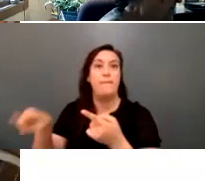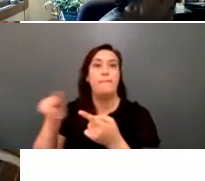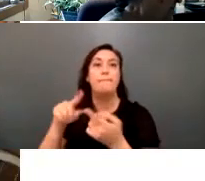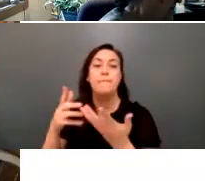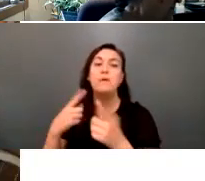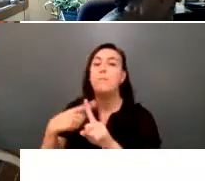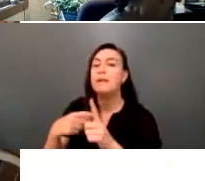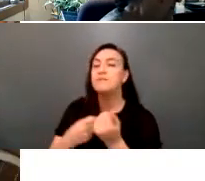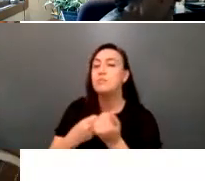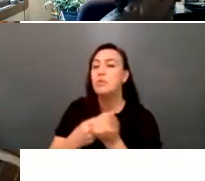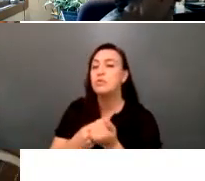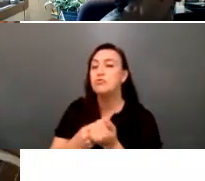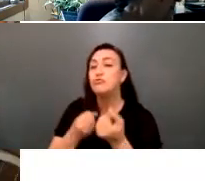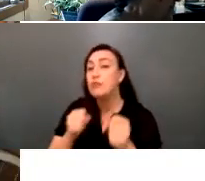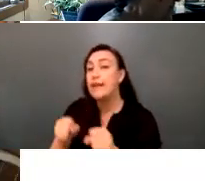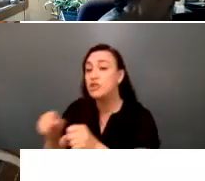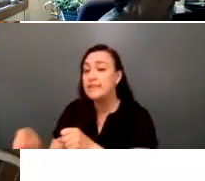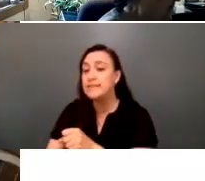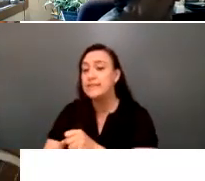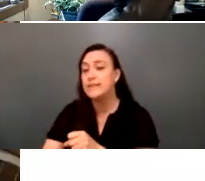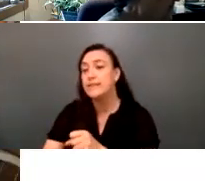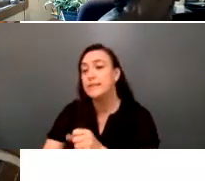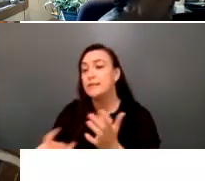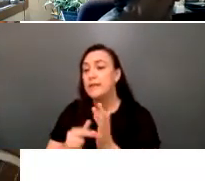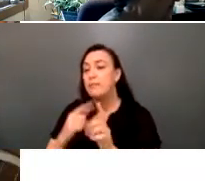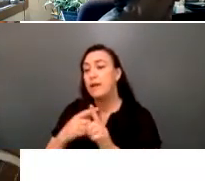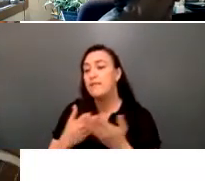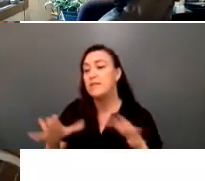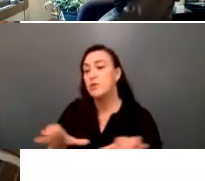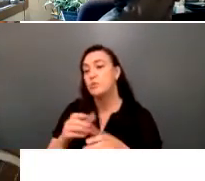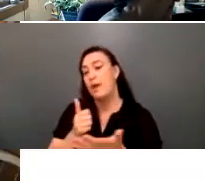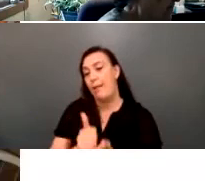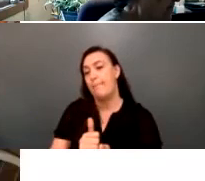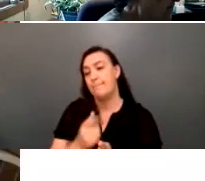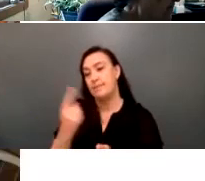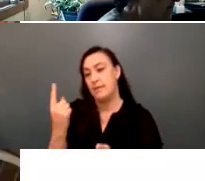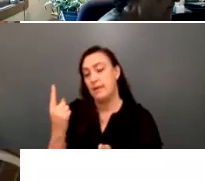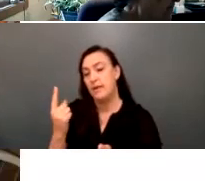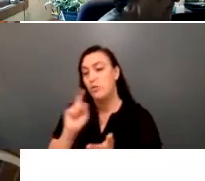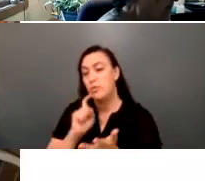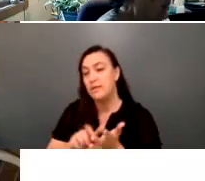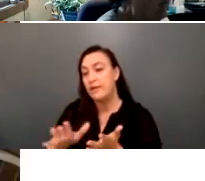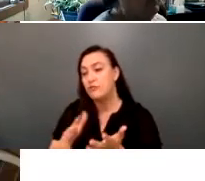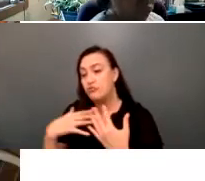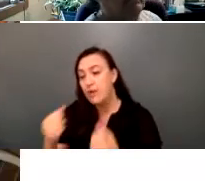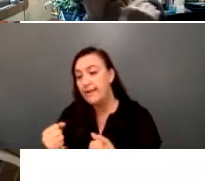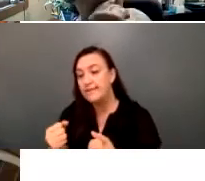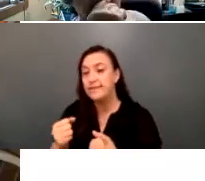are positive things we do to help people you know, recognizing their strengths and their gifts and their talents and